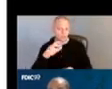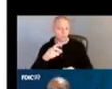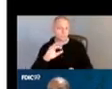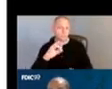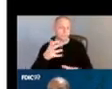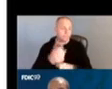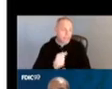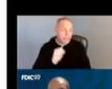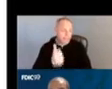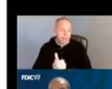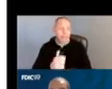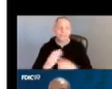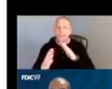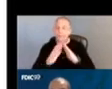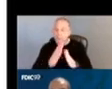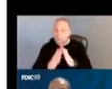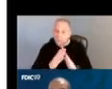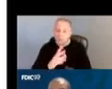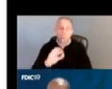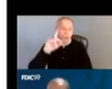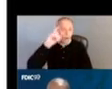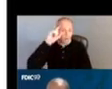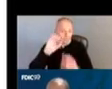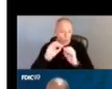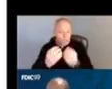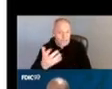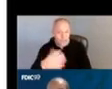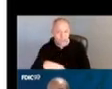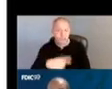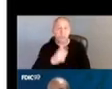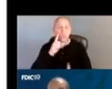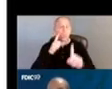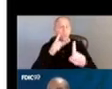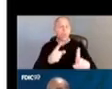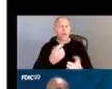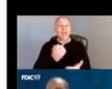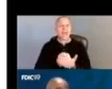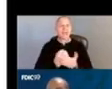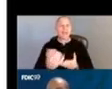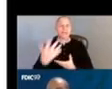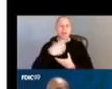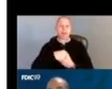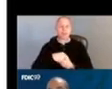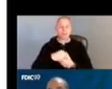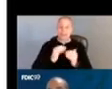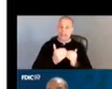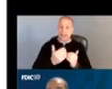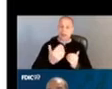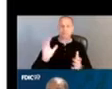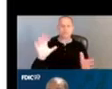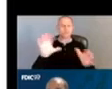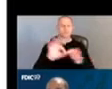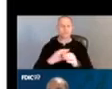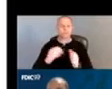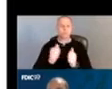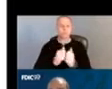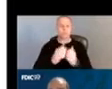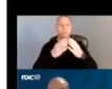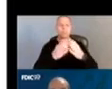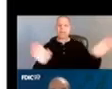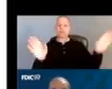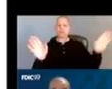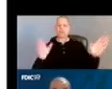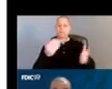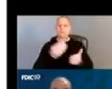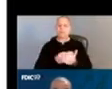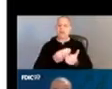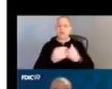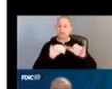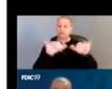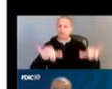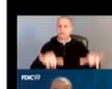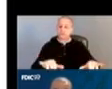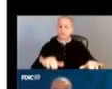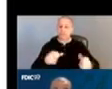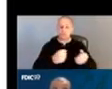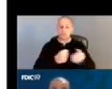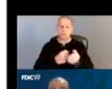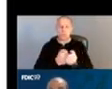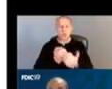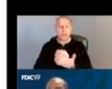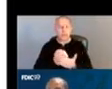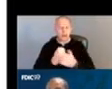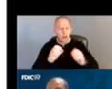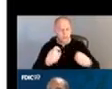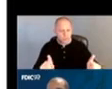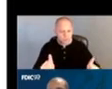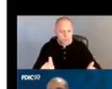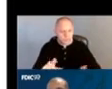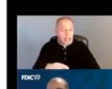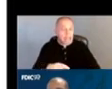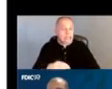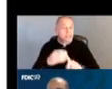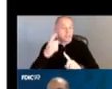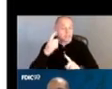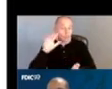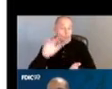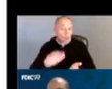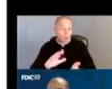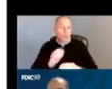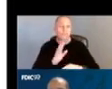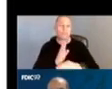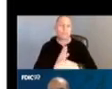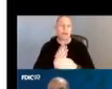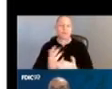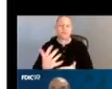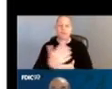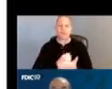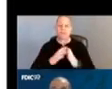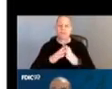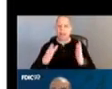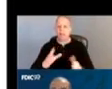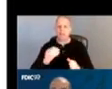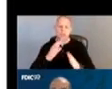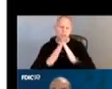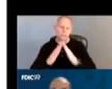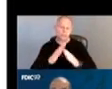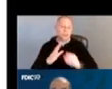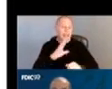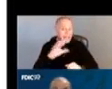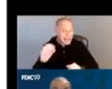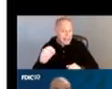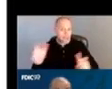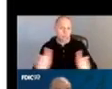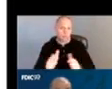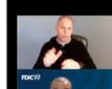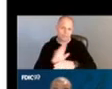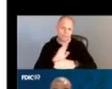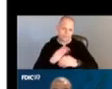They seek to promote economic inclusion to the mainstream system. As I mentioned coalitions